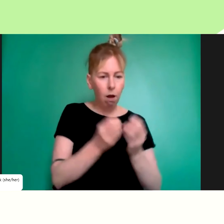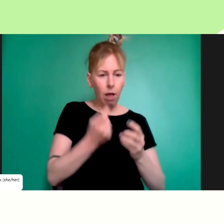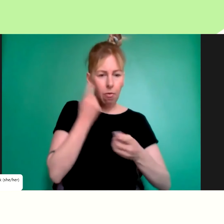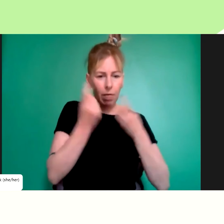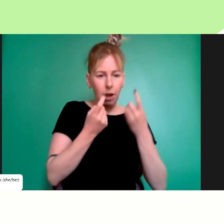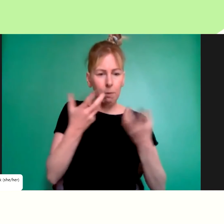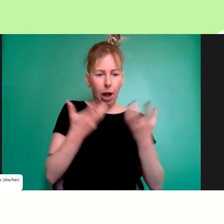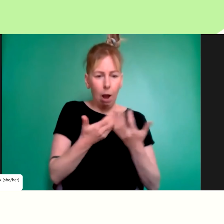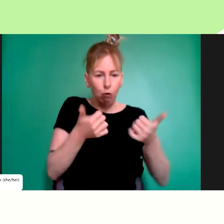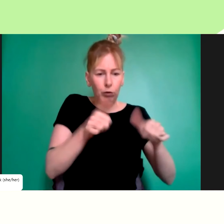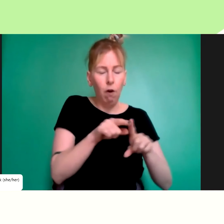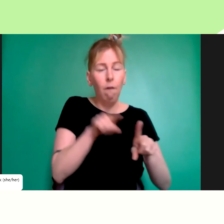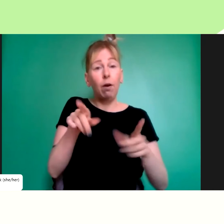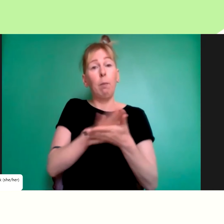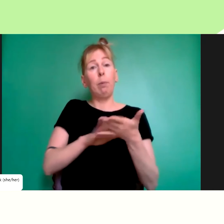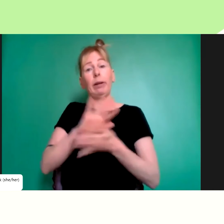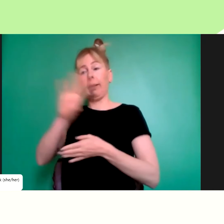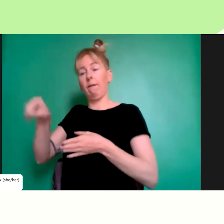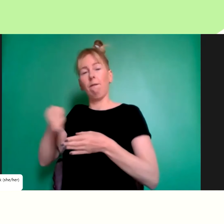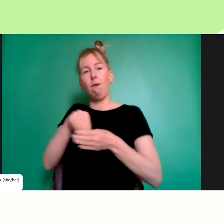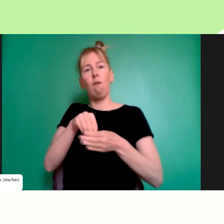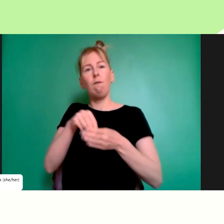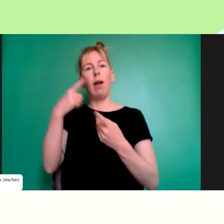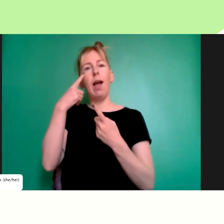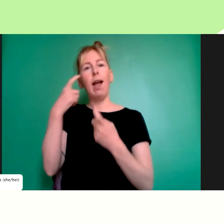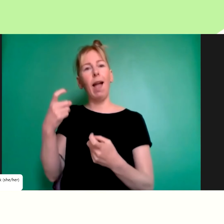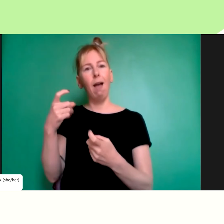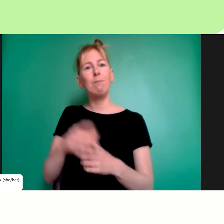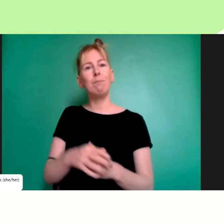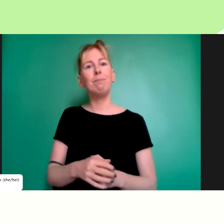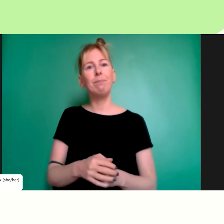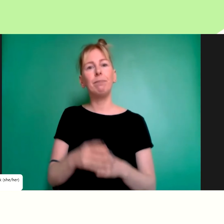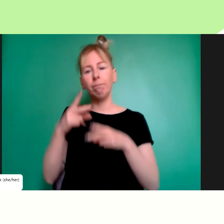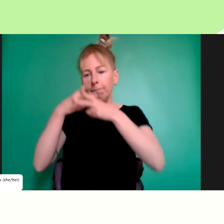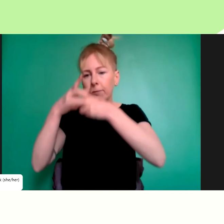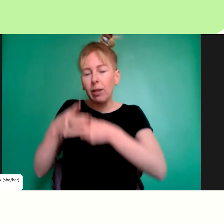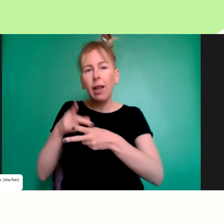Care for the participants in the conflict process, but also care for community and